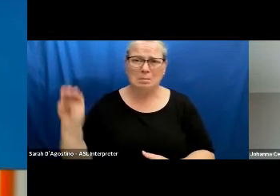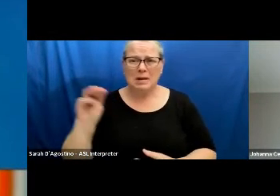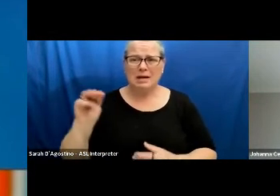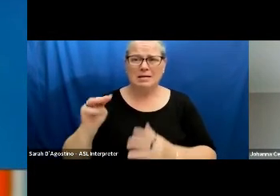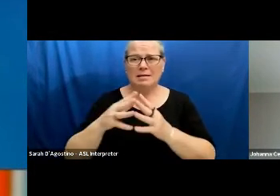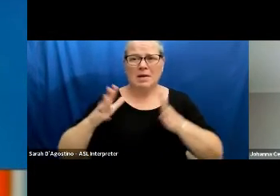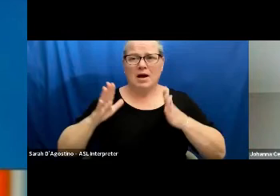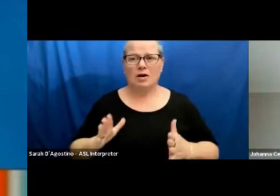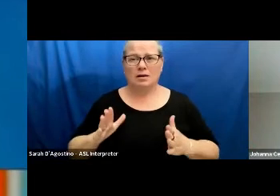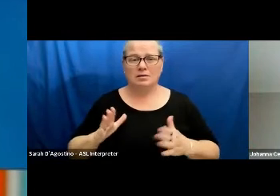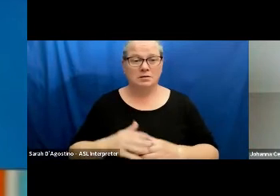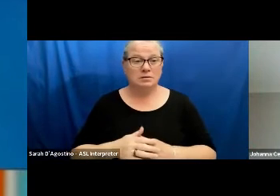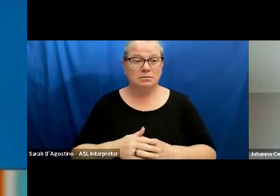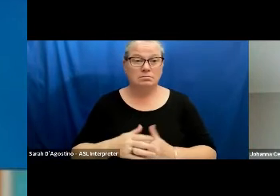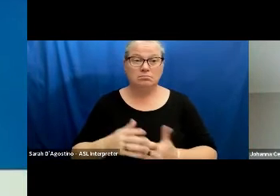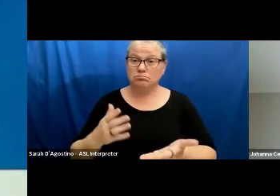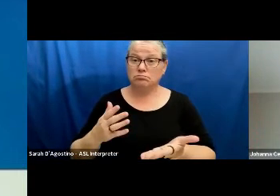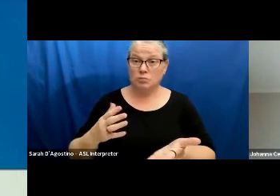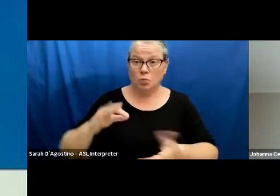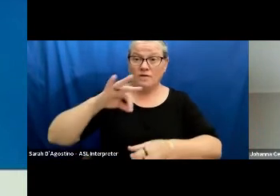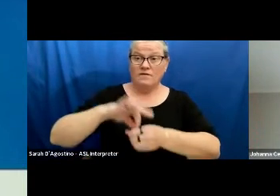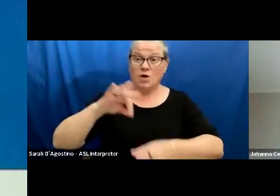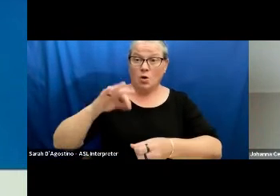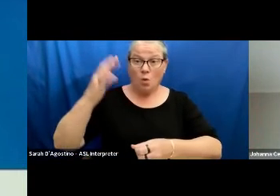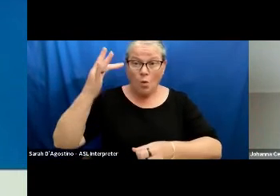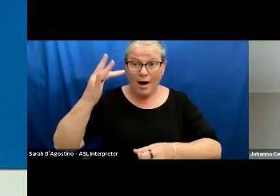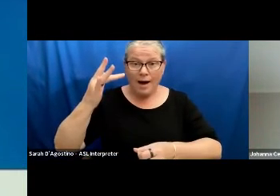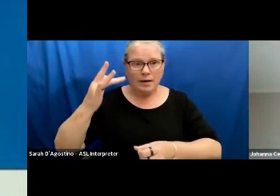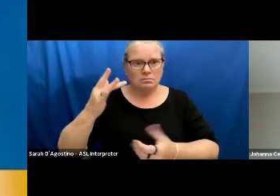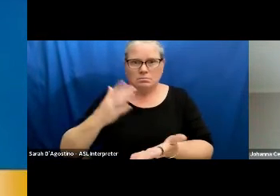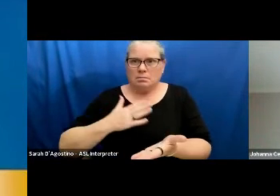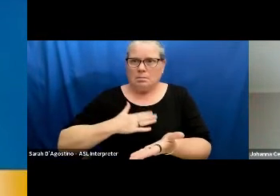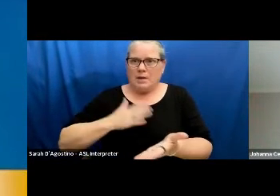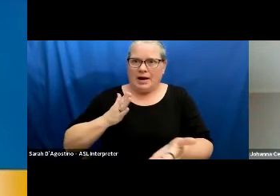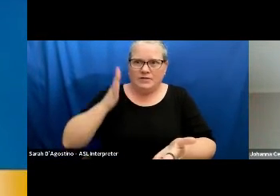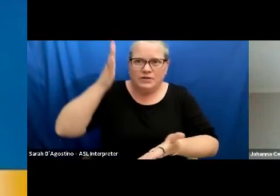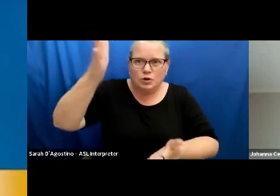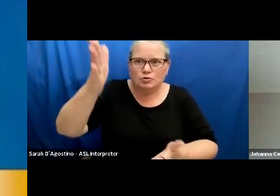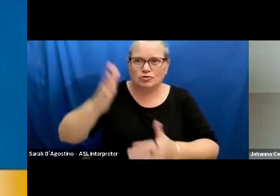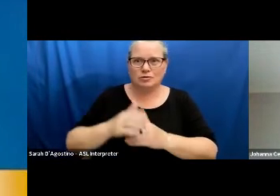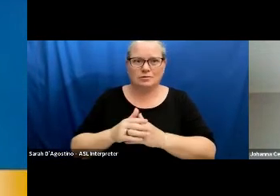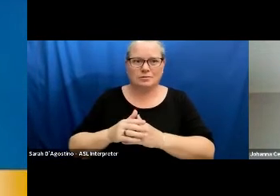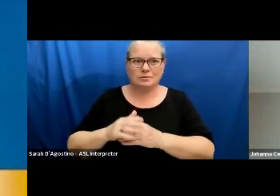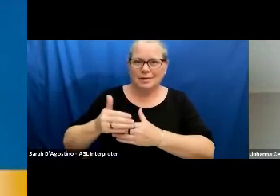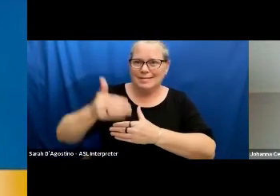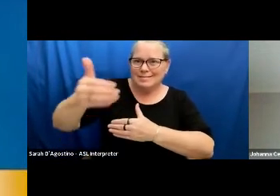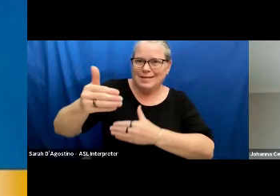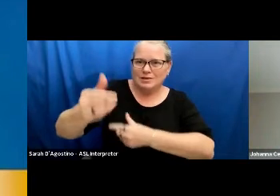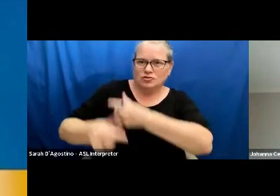it is for our tomorrow our futures and for the next generation of americans with disabilities